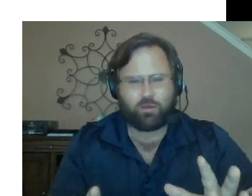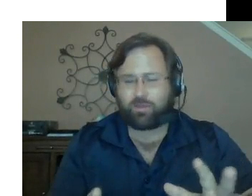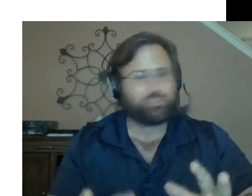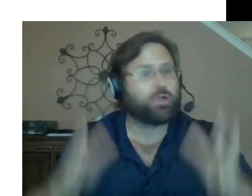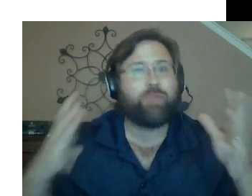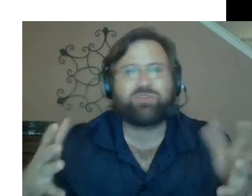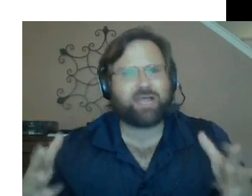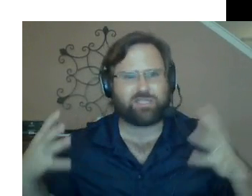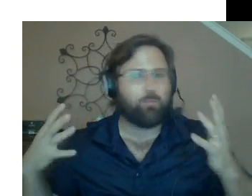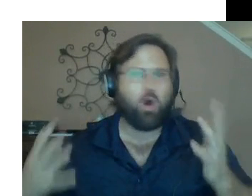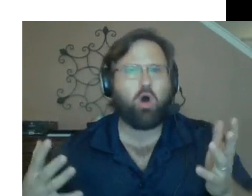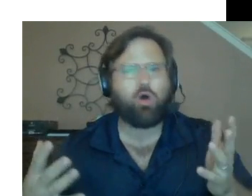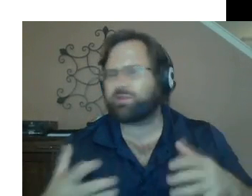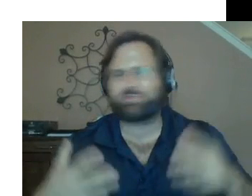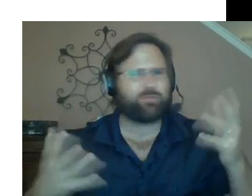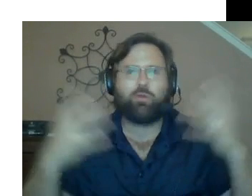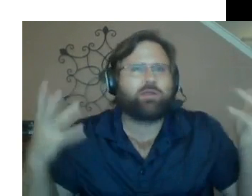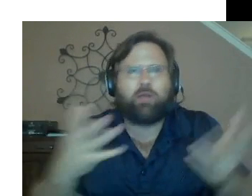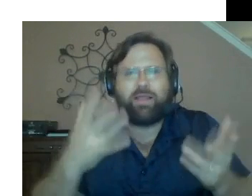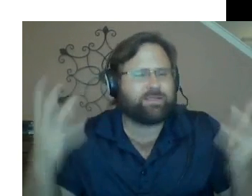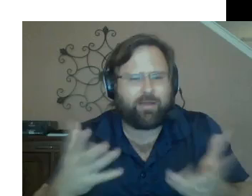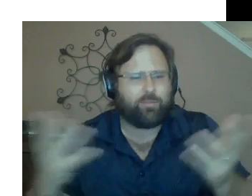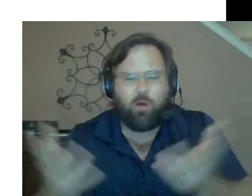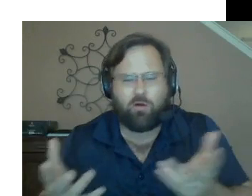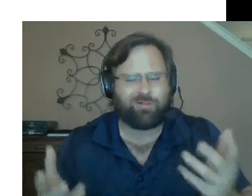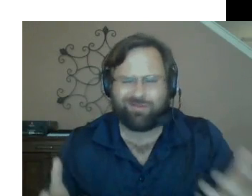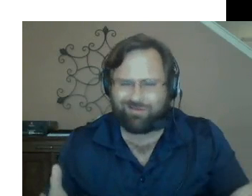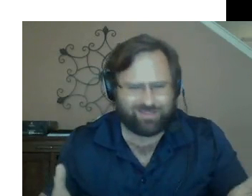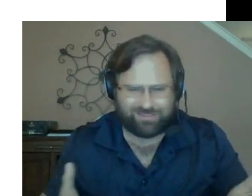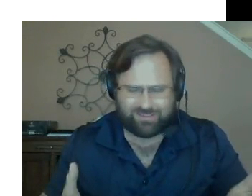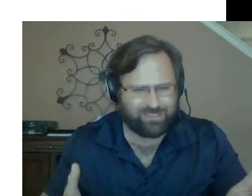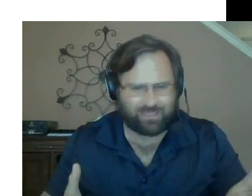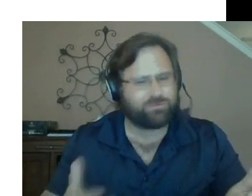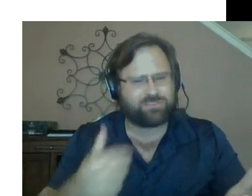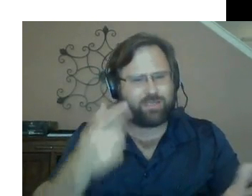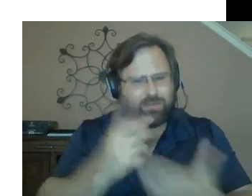unless you're emphasizing the mall something really crazy about the mall it's silly you just say